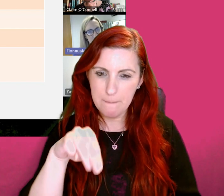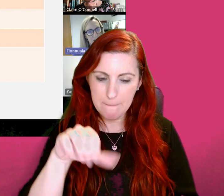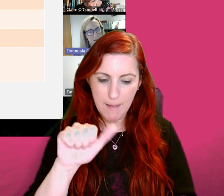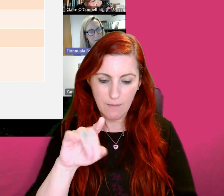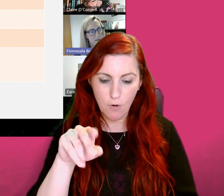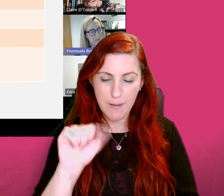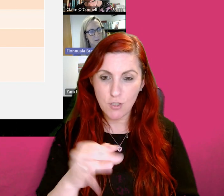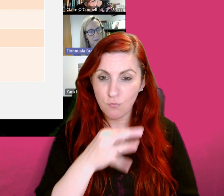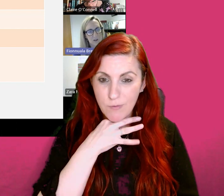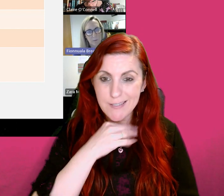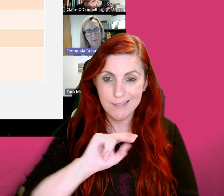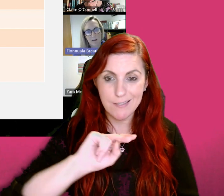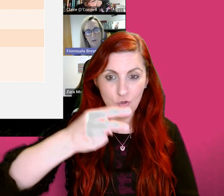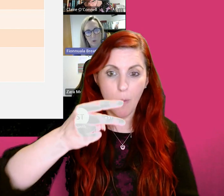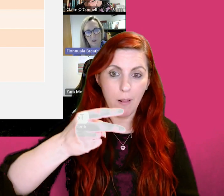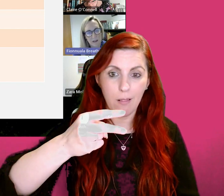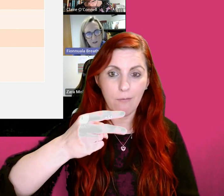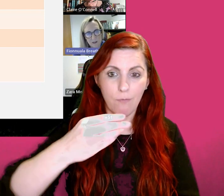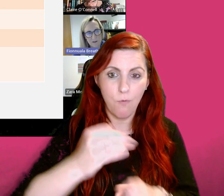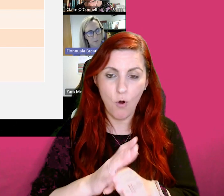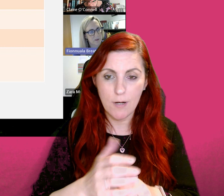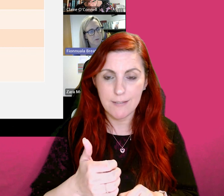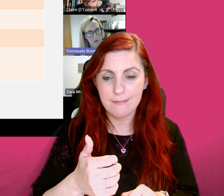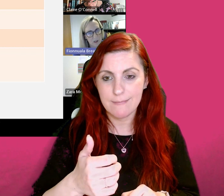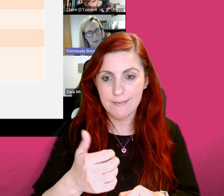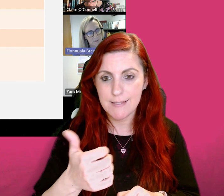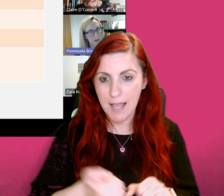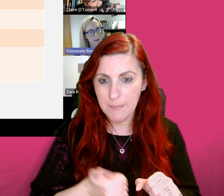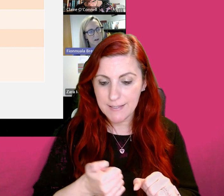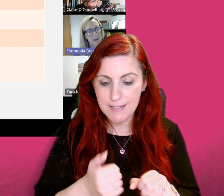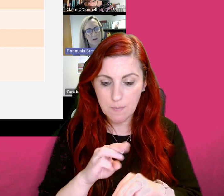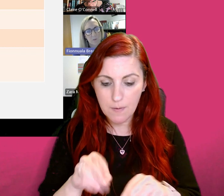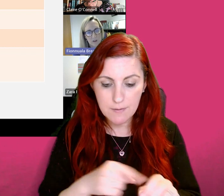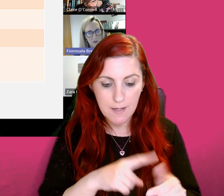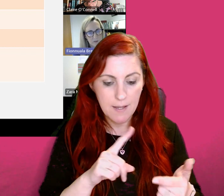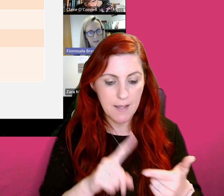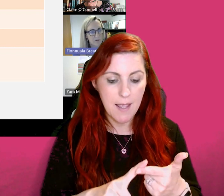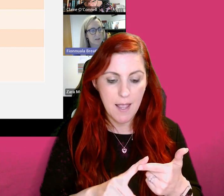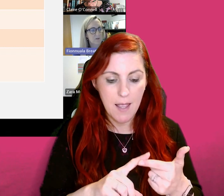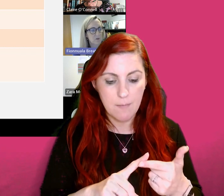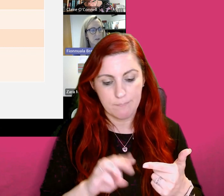the non-diabetes population perinatal mortality is almost four times higher preterm delivery is four